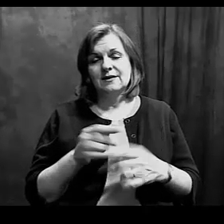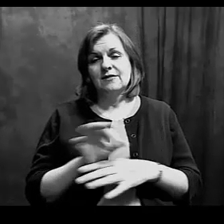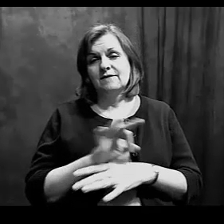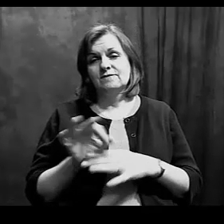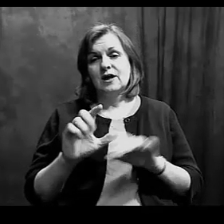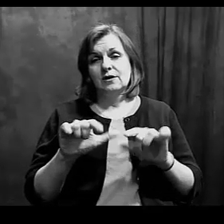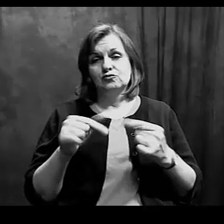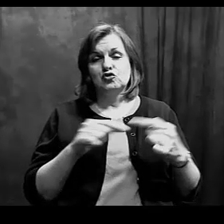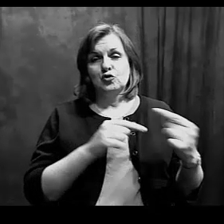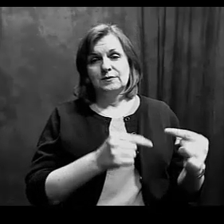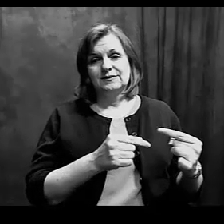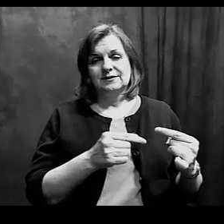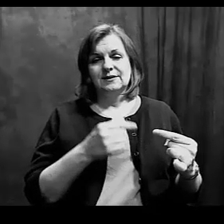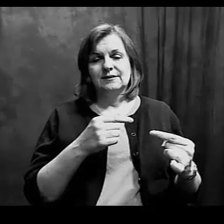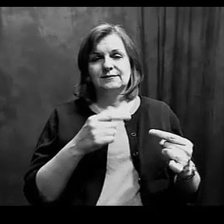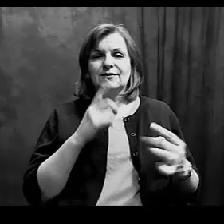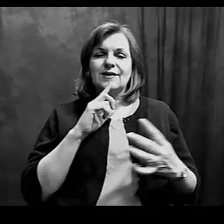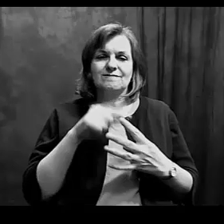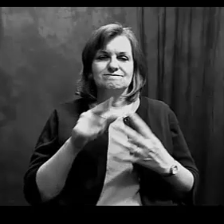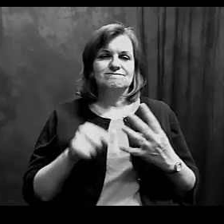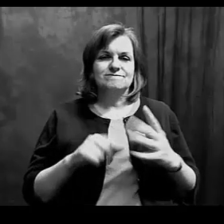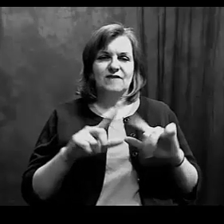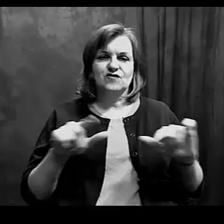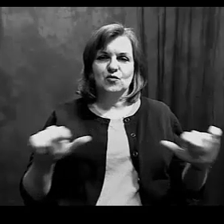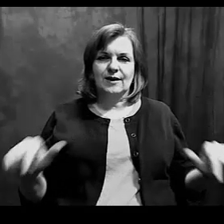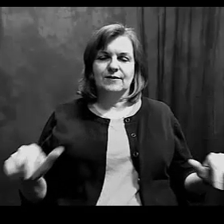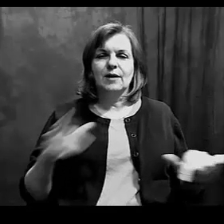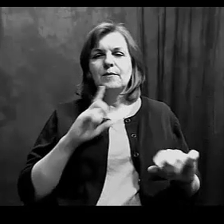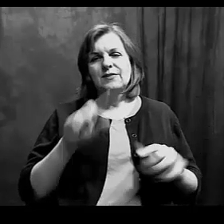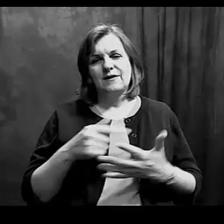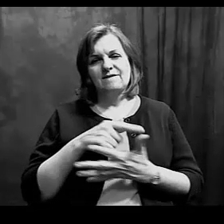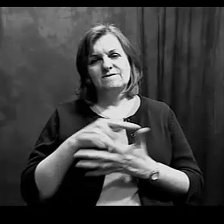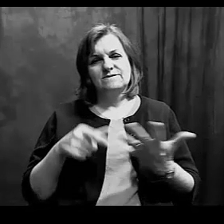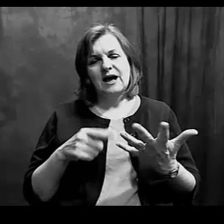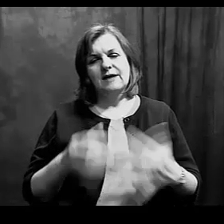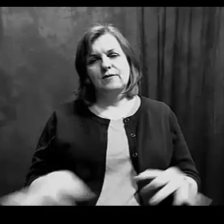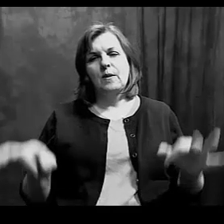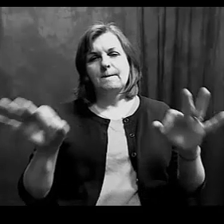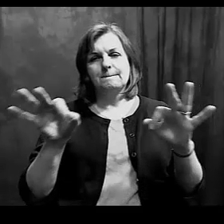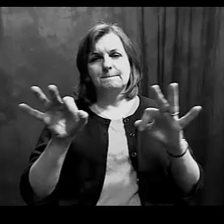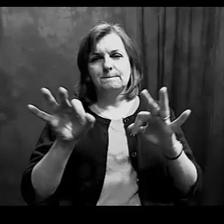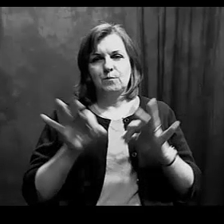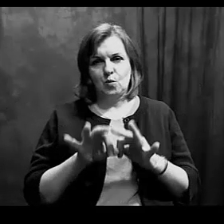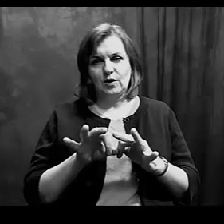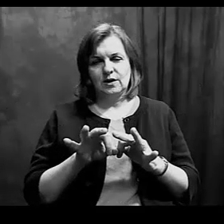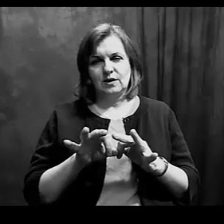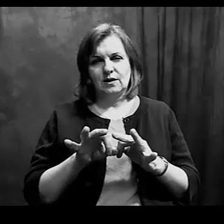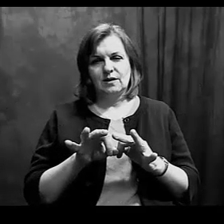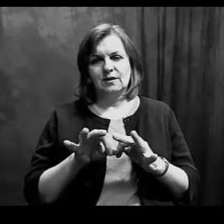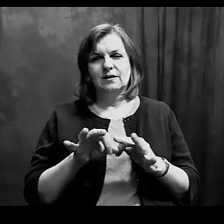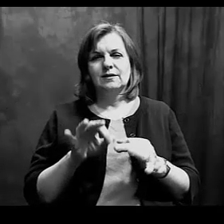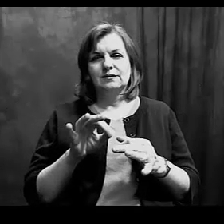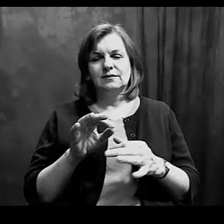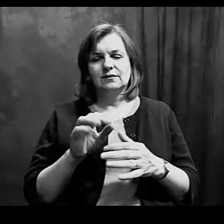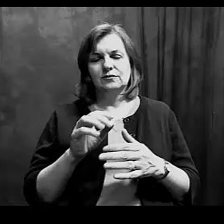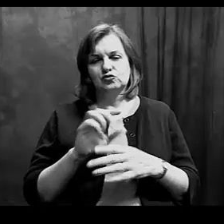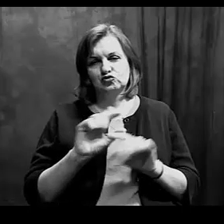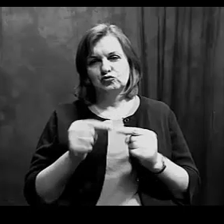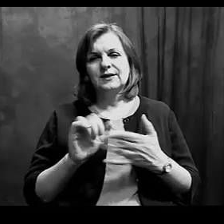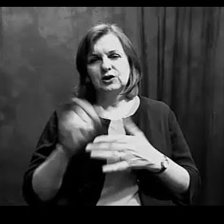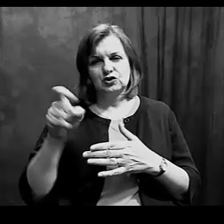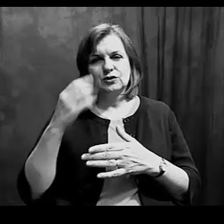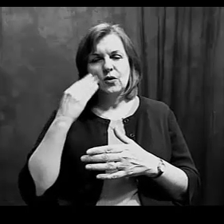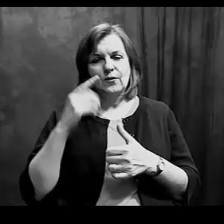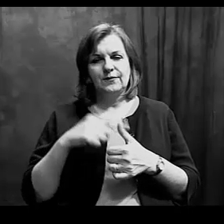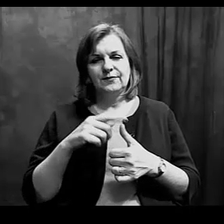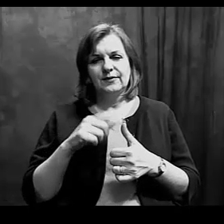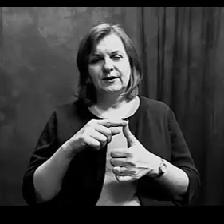these functional groups actually come in a variety of forms but there are five big ones that you should be